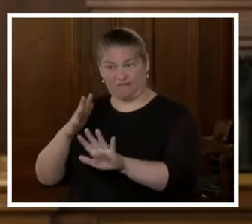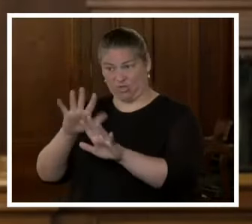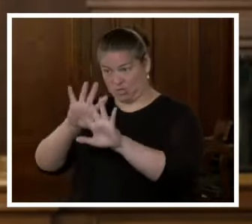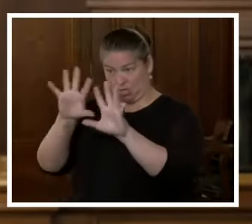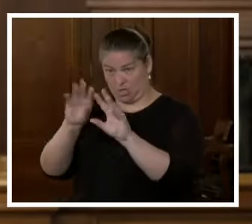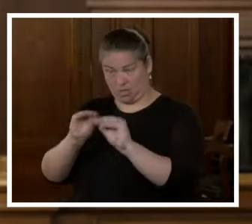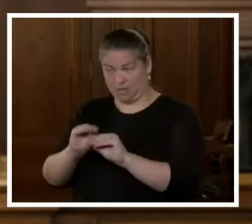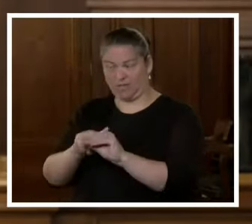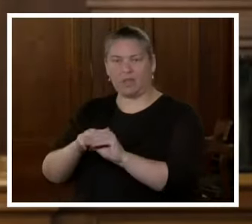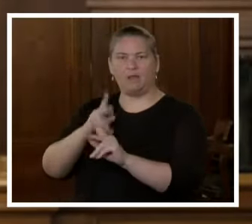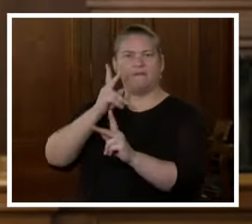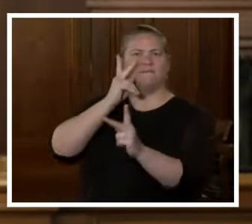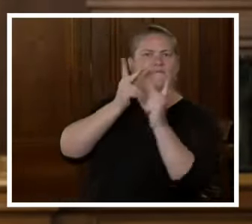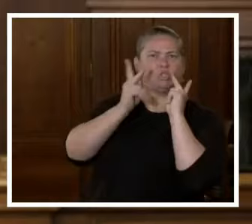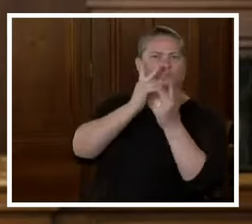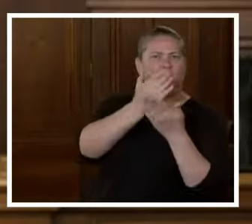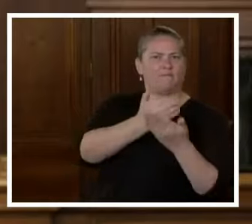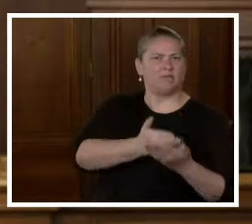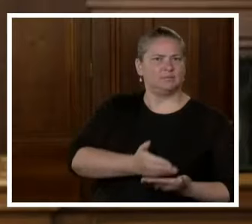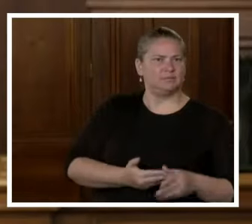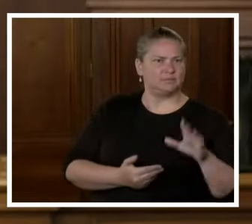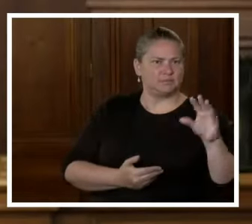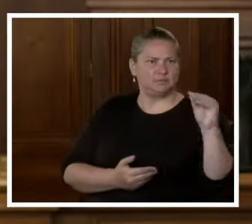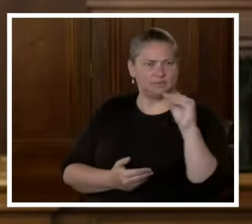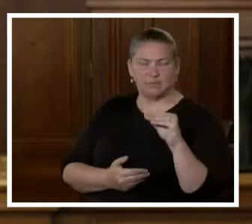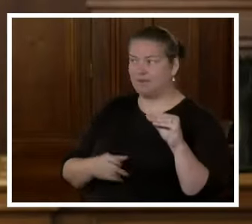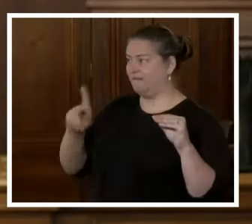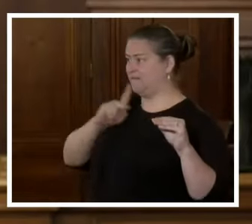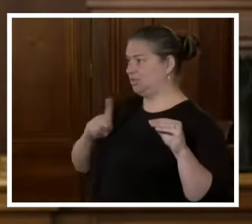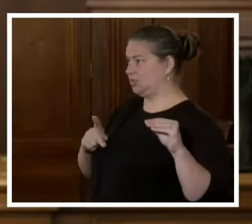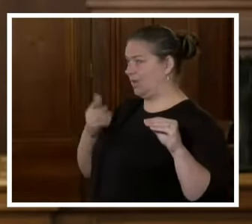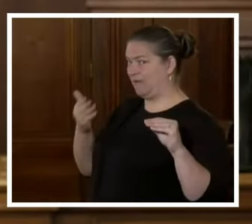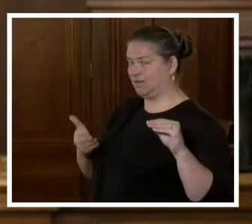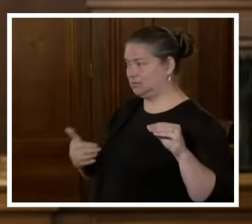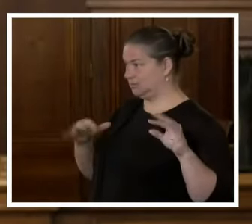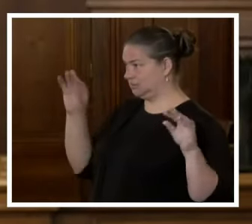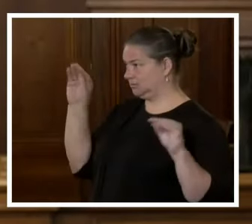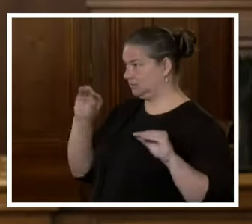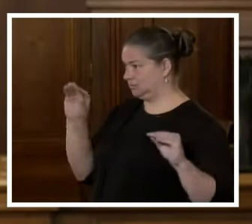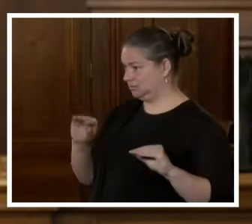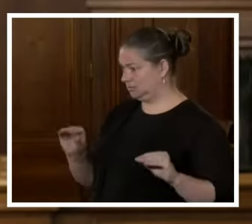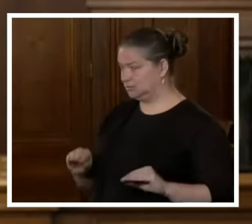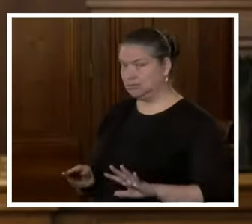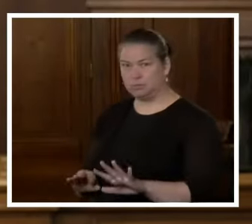IF WE'RE TRANS PARENTS AS WE GO AND WE -- TRANSPARENT AS WE GO